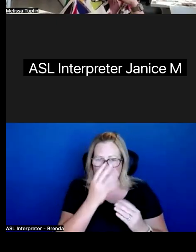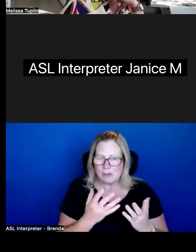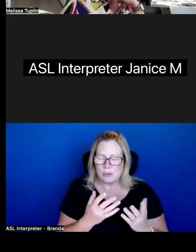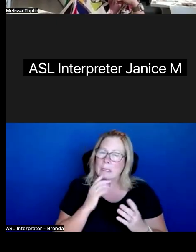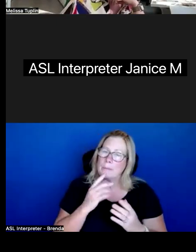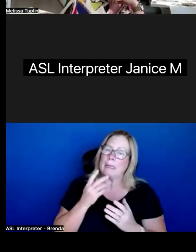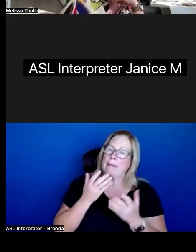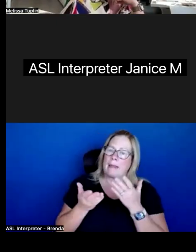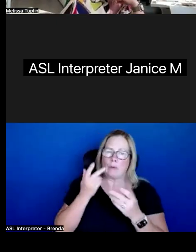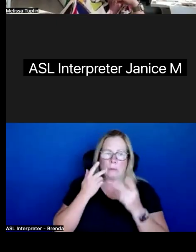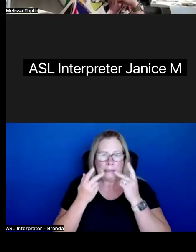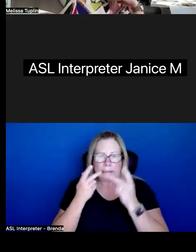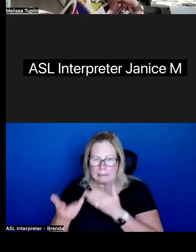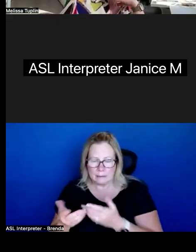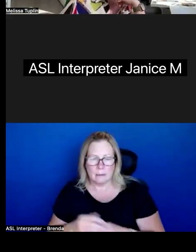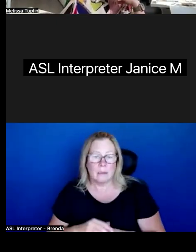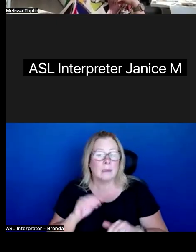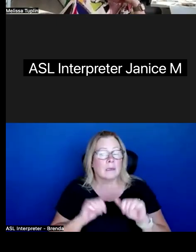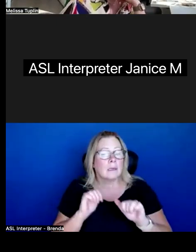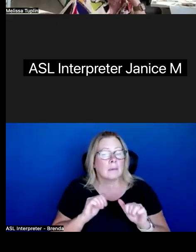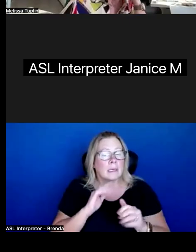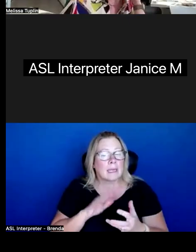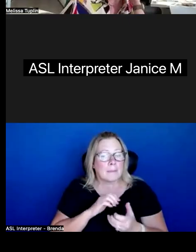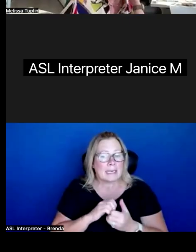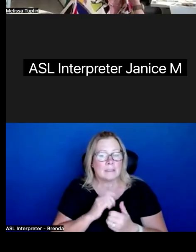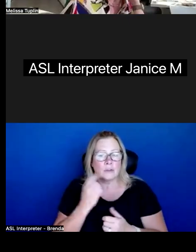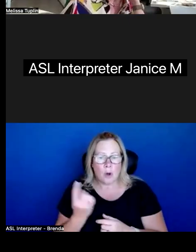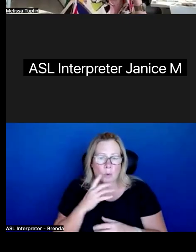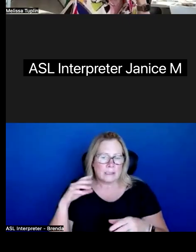Assessment committees are always made up of community members and arts professionals,